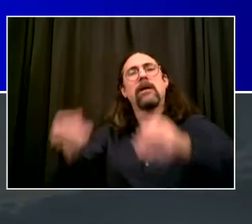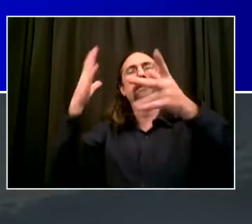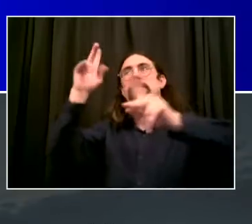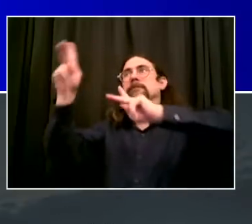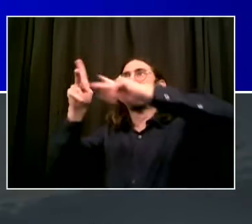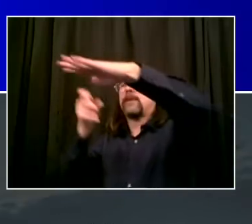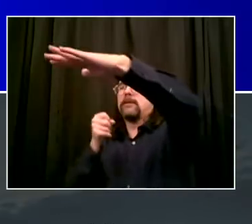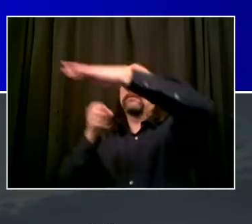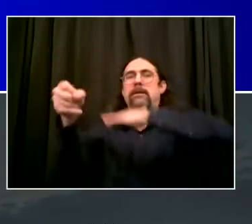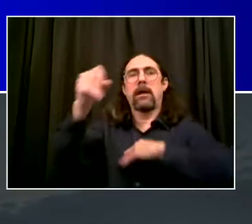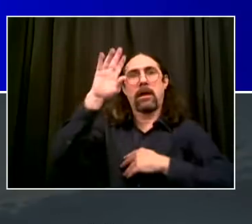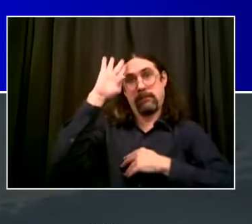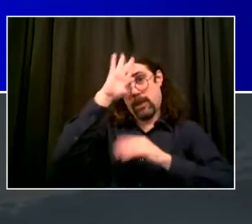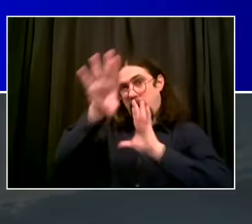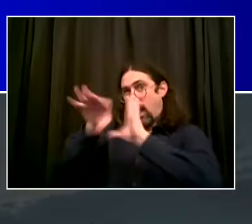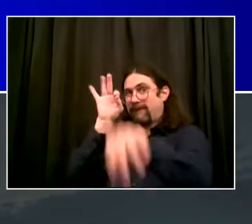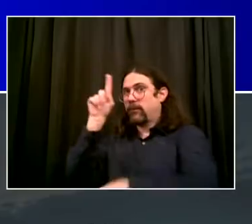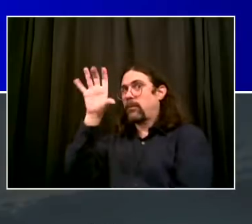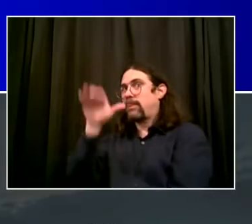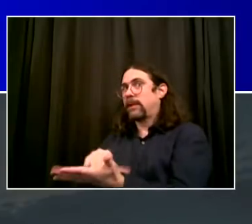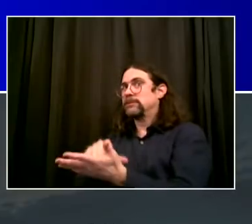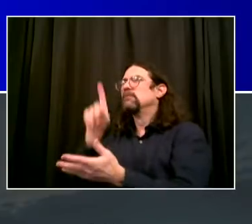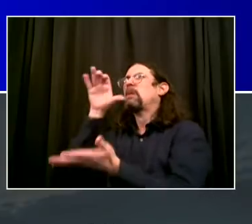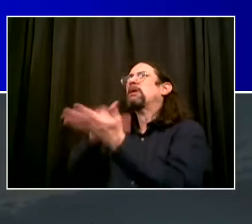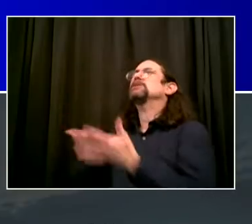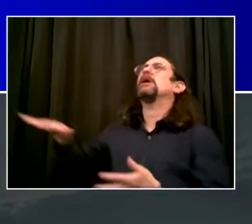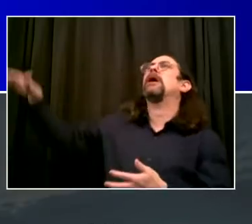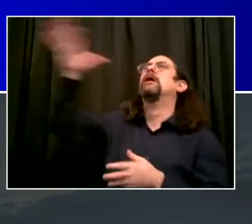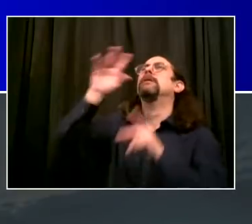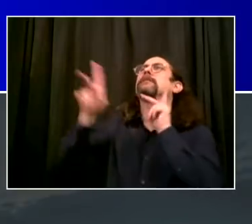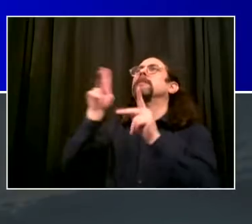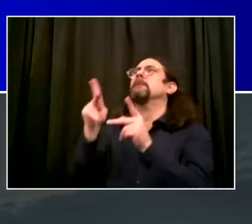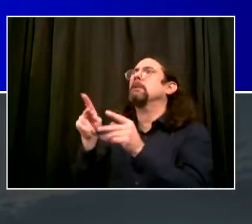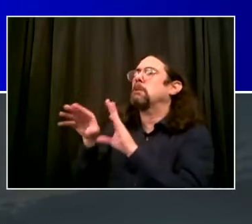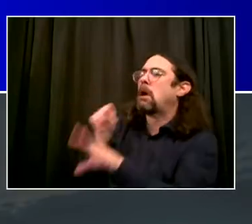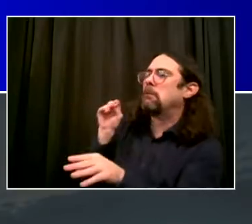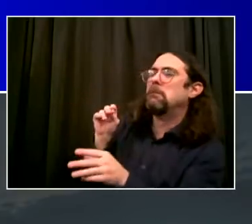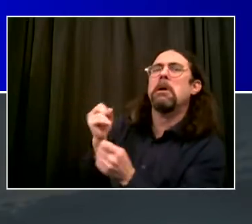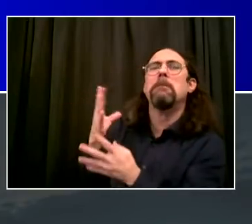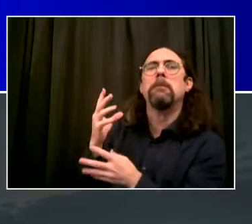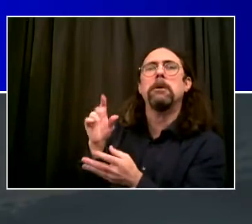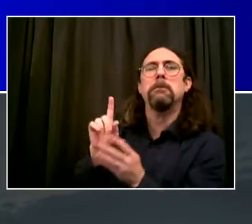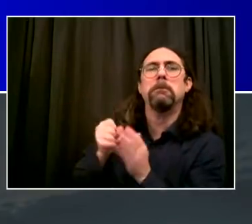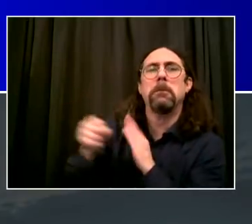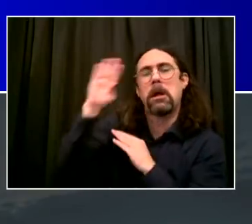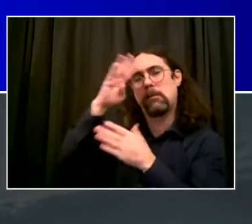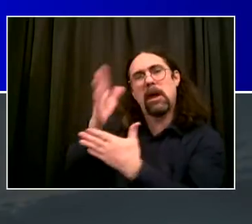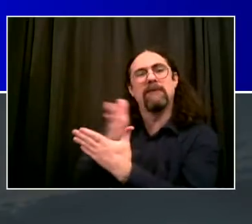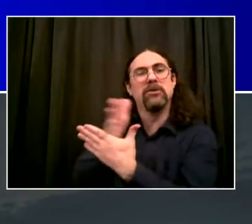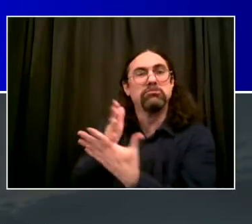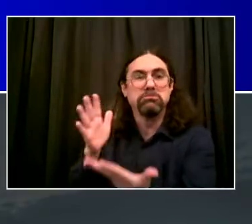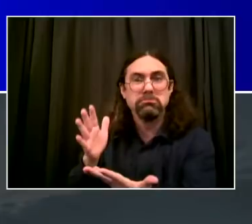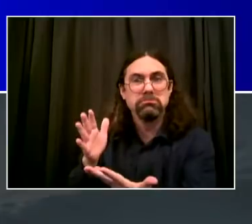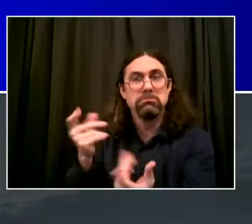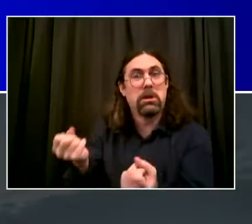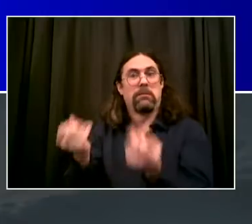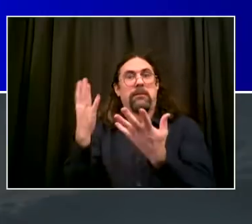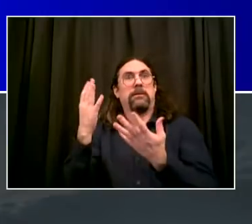RATE, TODAY'S NUMBER, 2.41 PER 100,000 NEW YORKERS. WE WANT TO GET